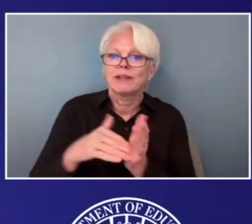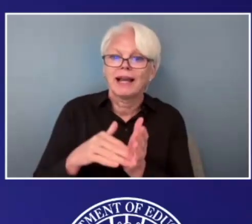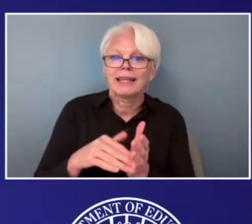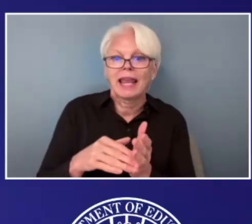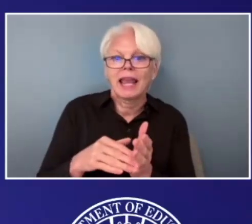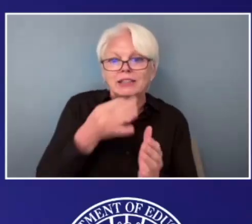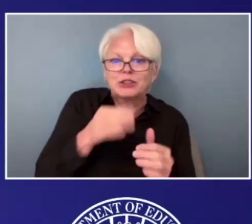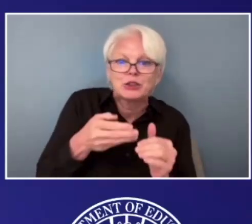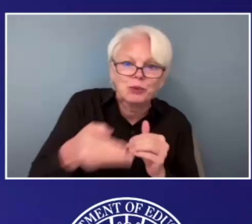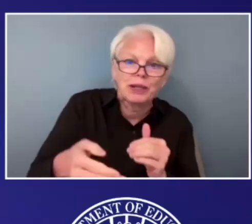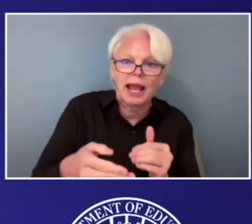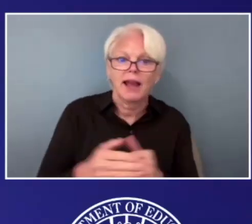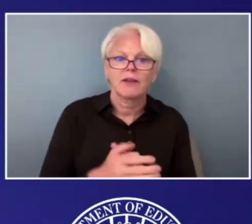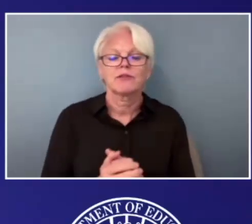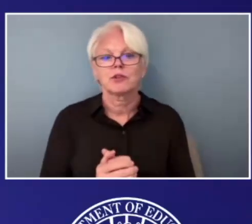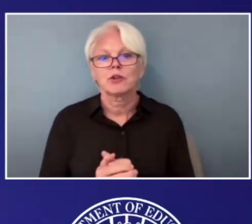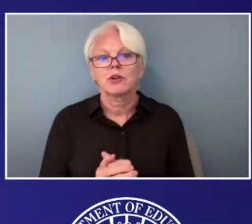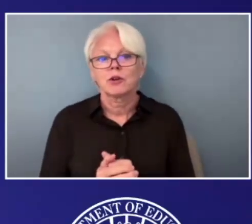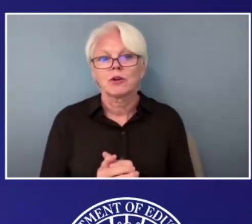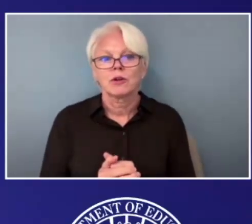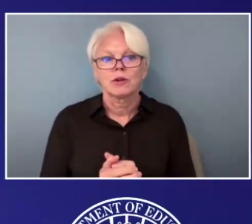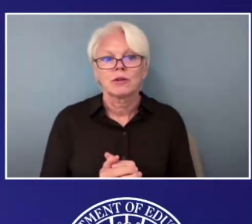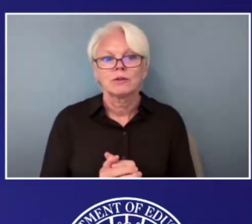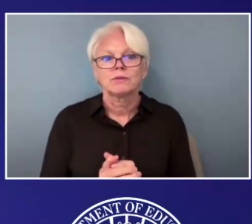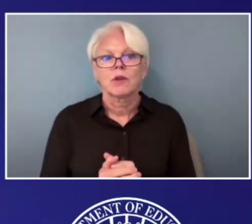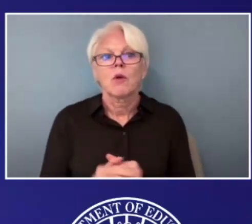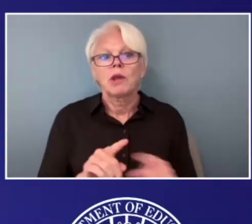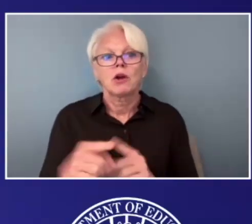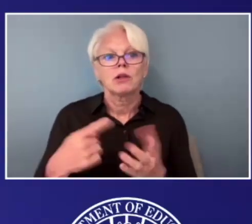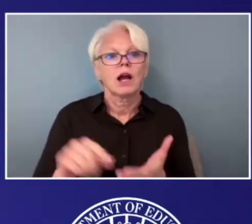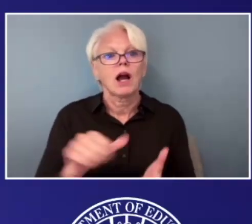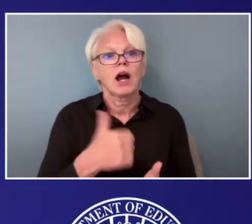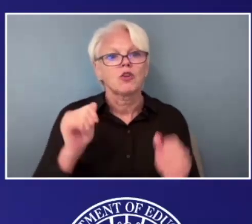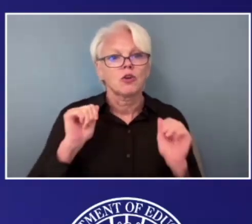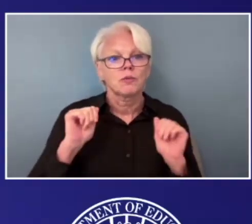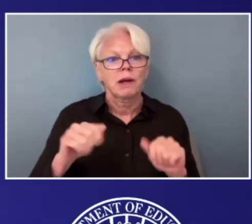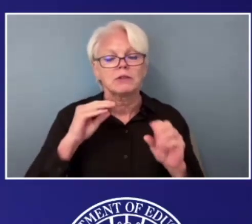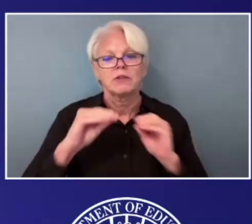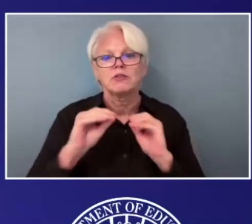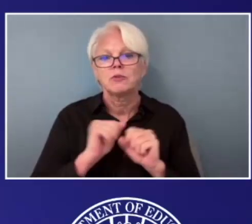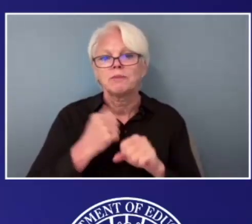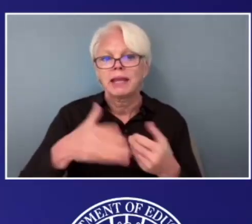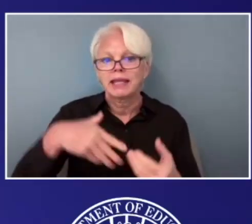We also discussed other possible fixes to make it easier to rehabilitate,